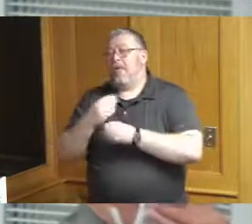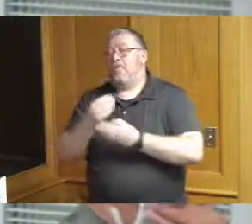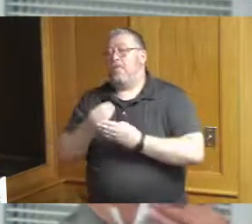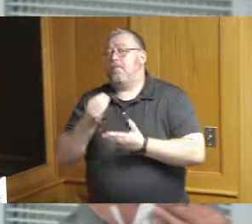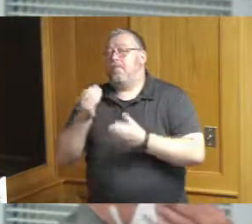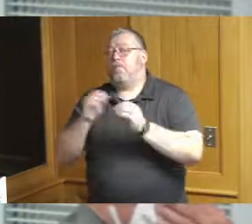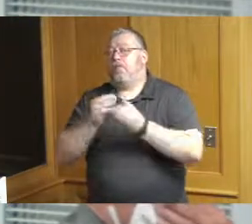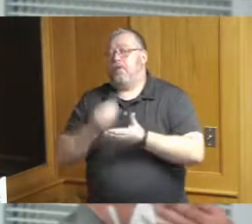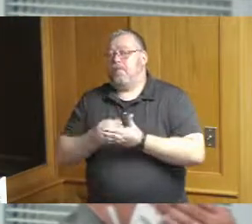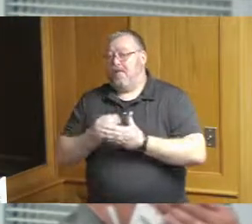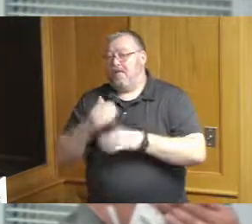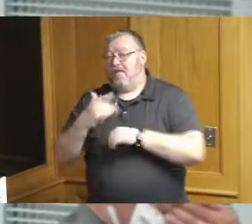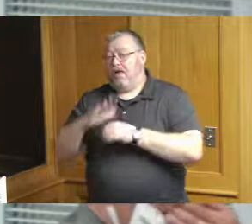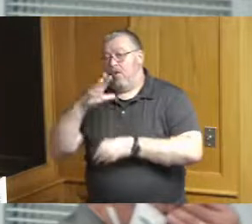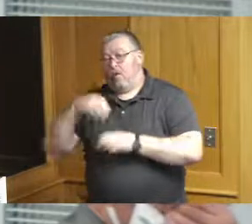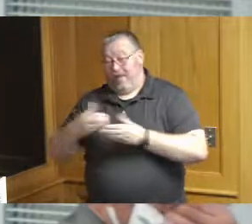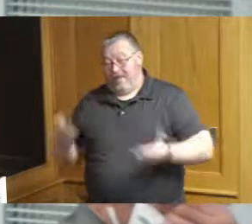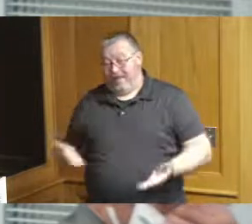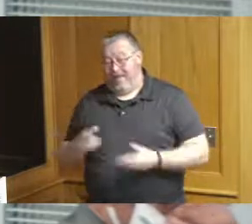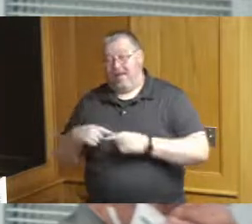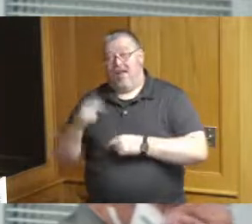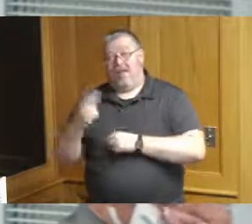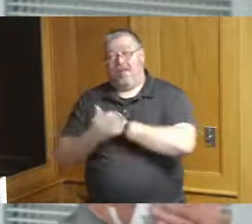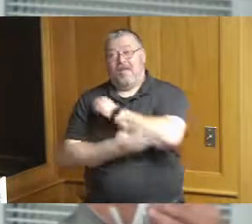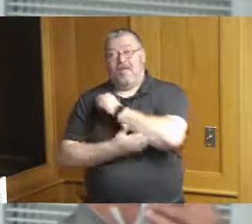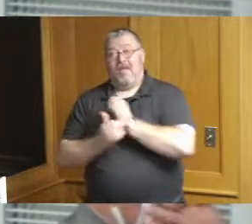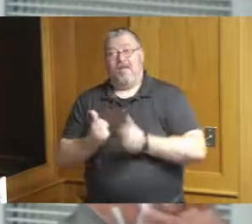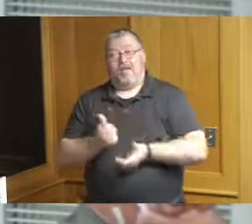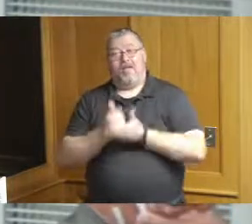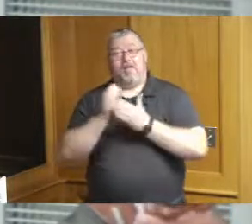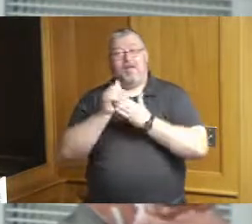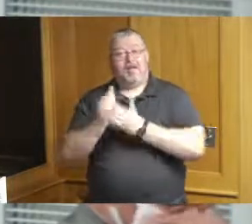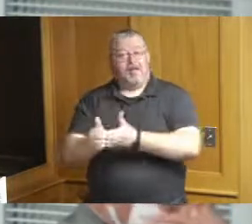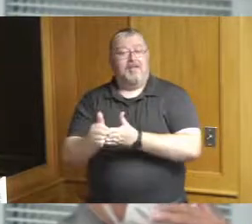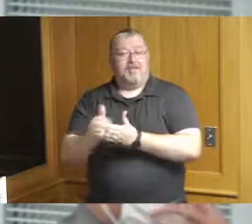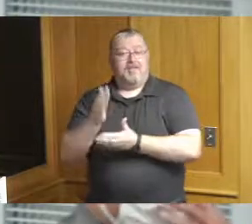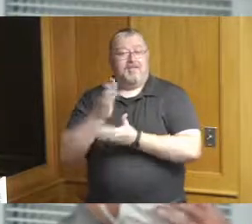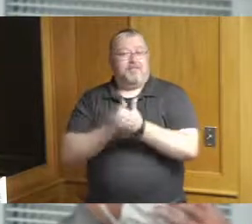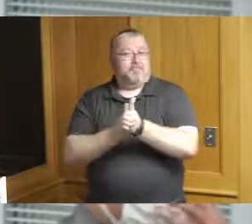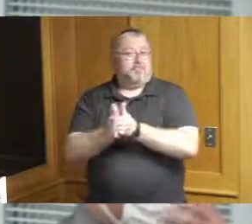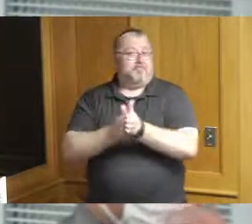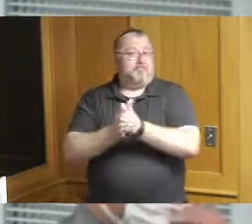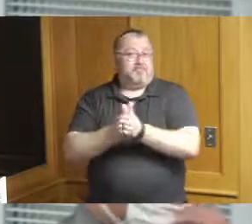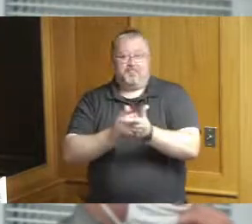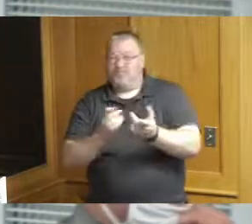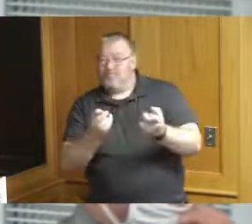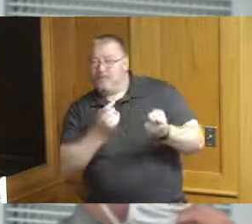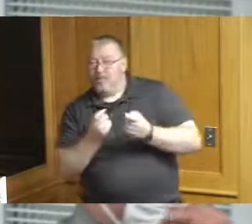including here in Hamilton County to help drive some some incentive programs here locally so we